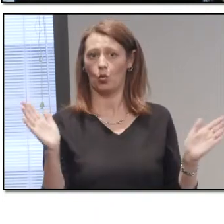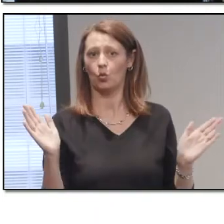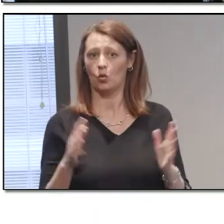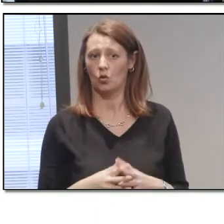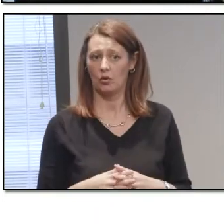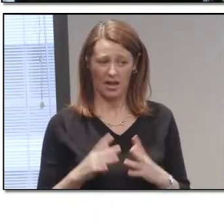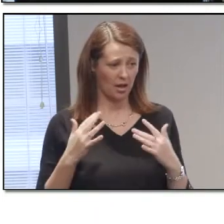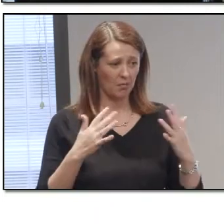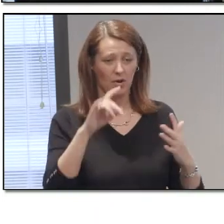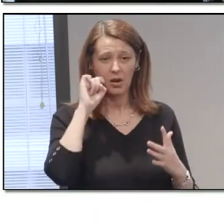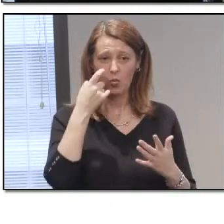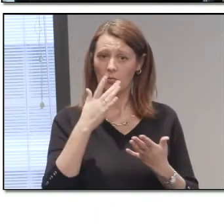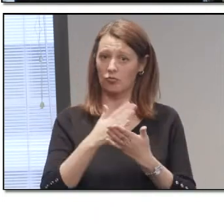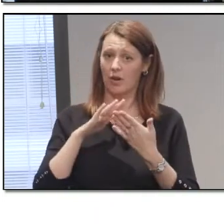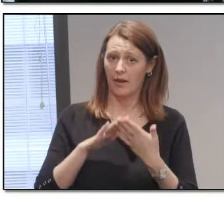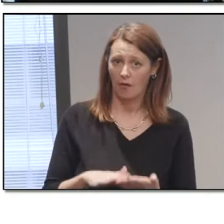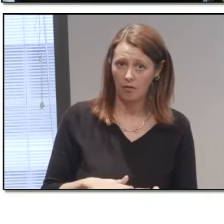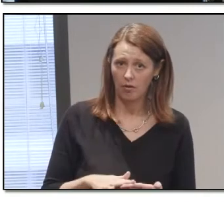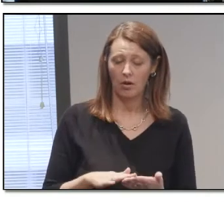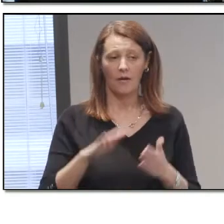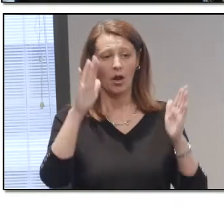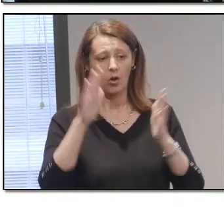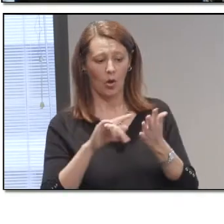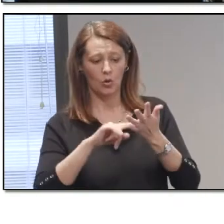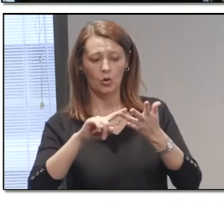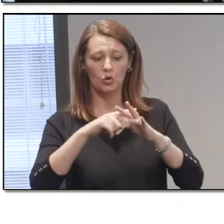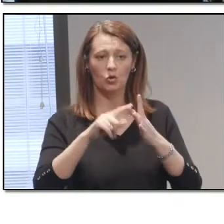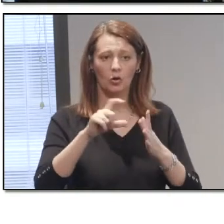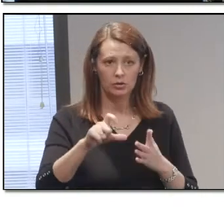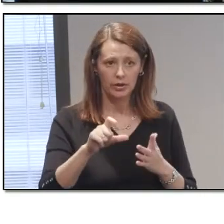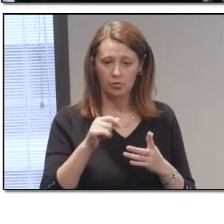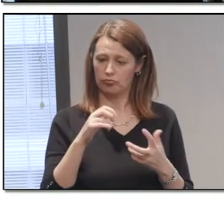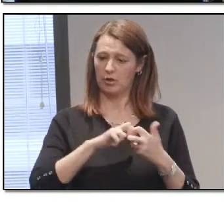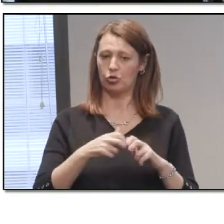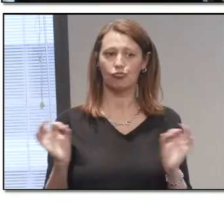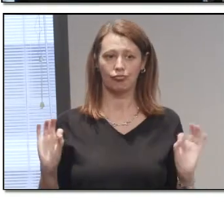probably be very helpful and have low toxicity and not be an issue, but then we've actually